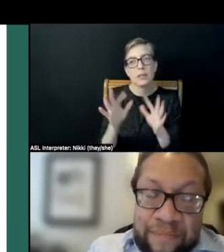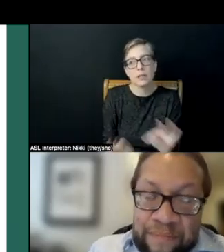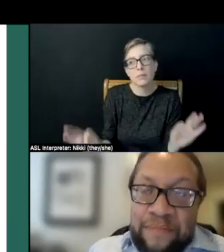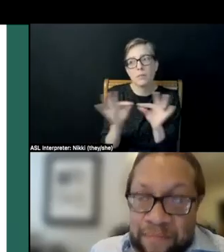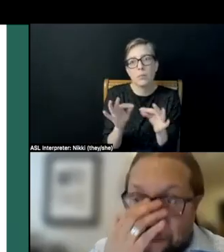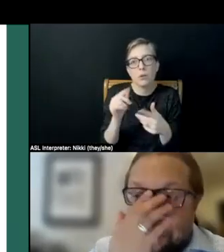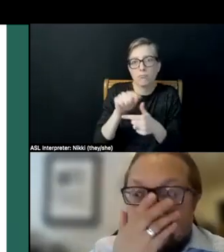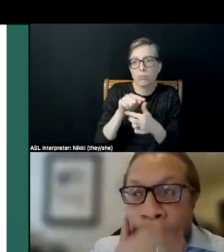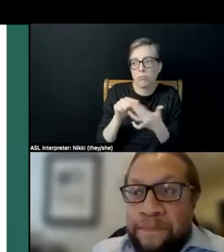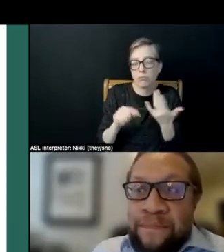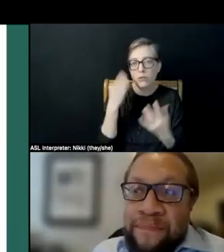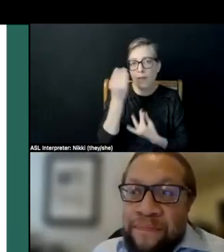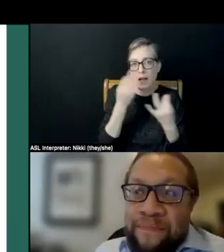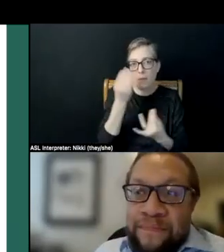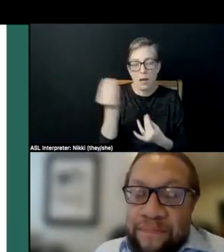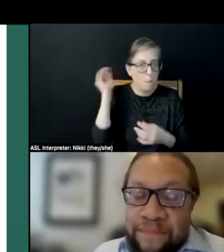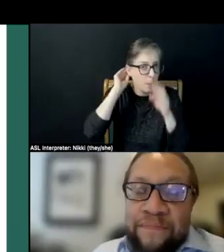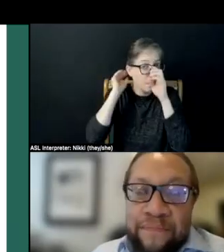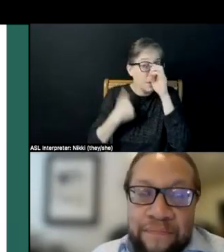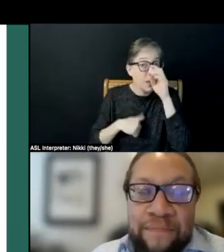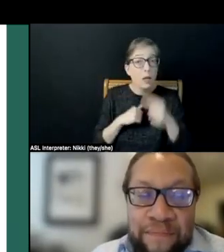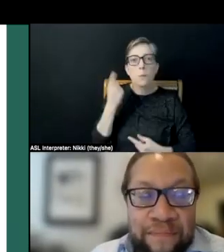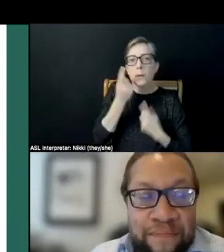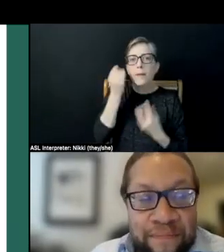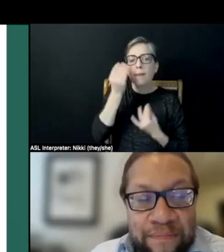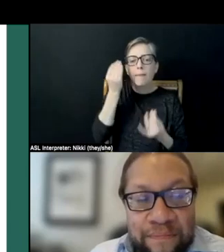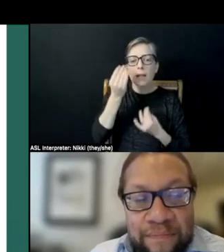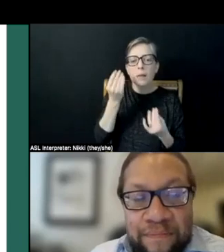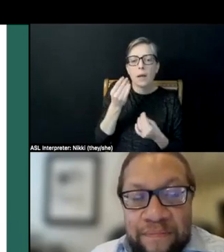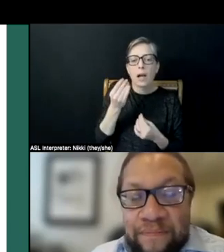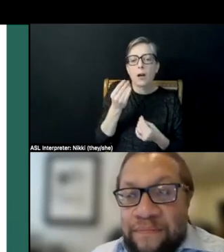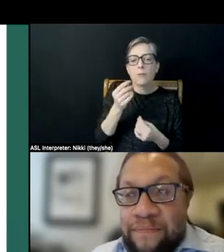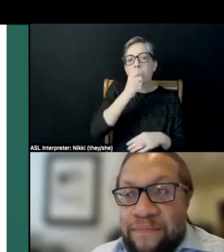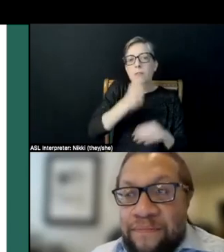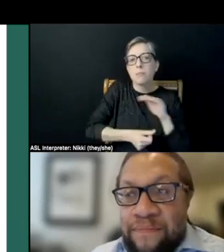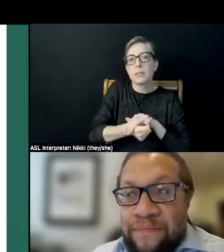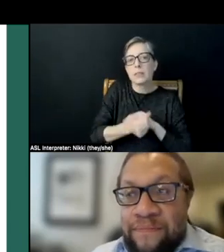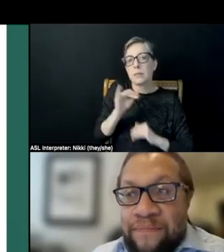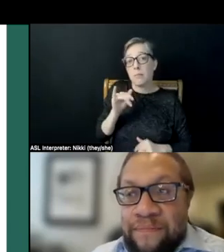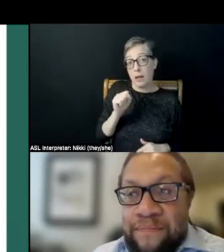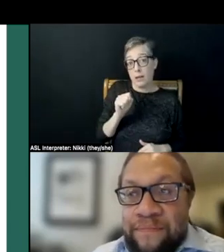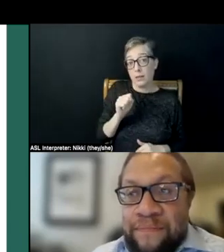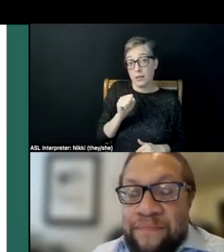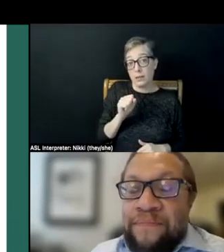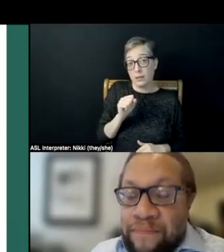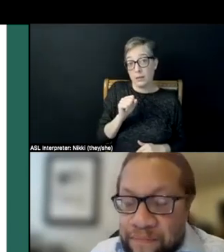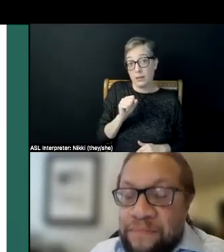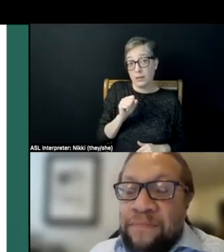It can really show itself in the NICU and not just implicit bias, but often overt bias,